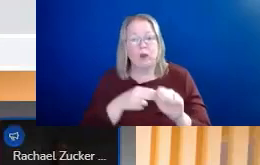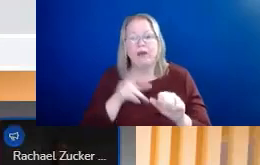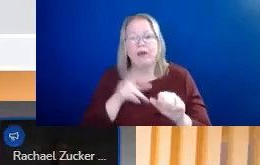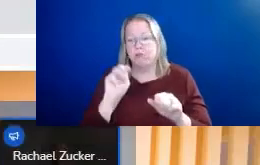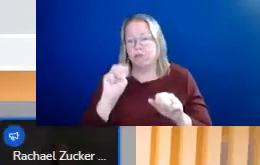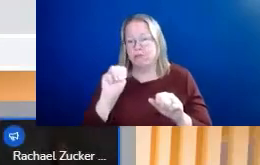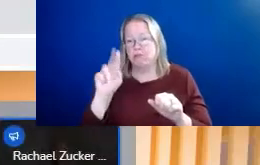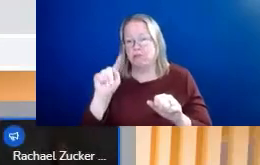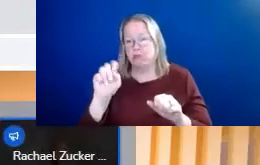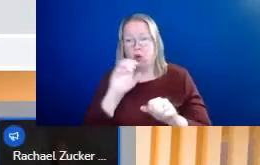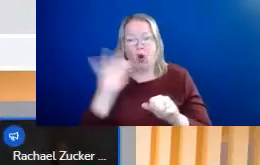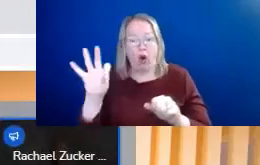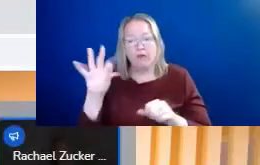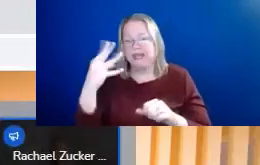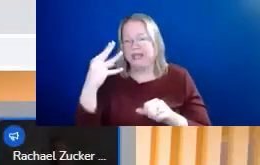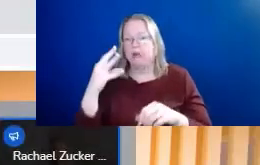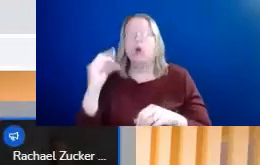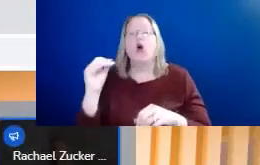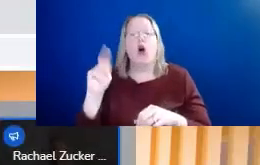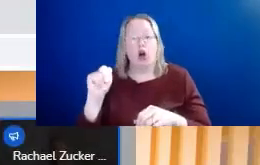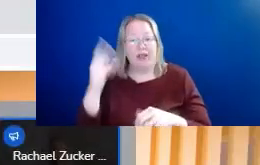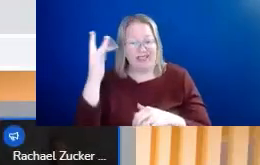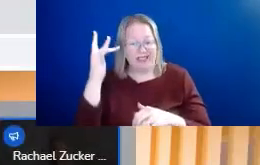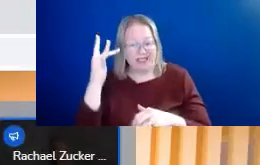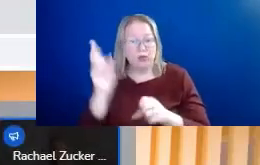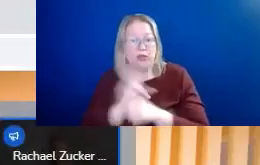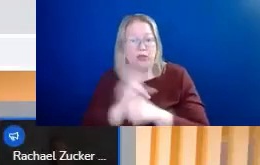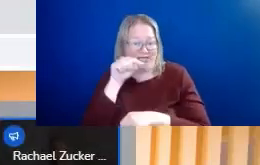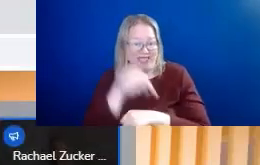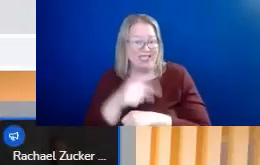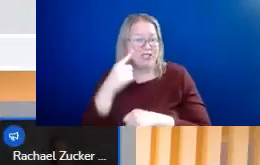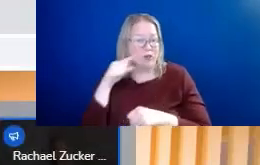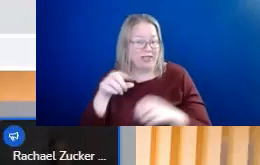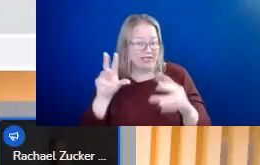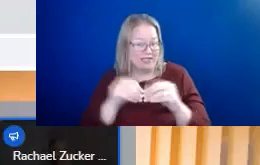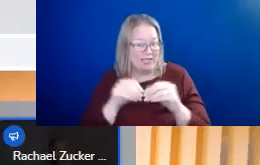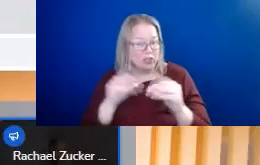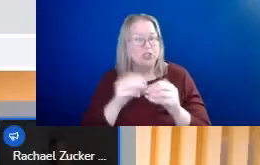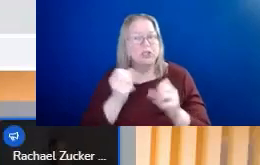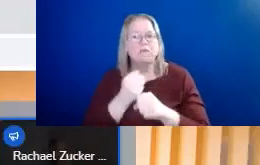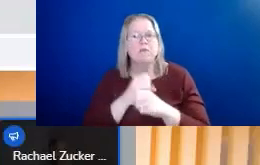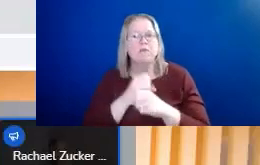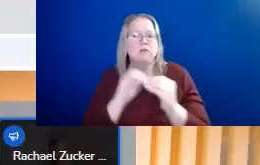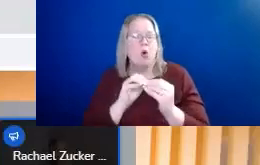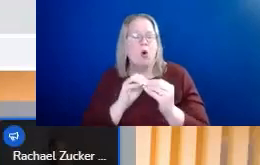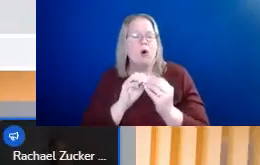12:27:55 and that is why we are using this platform for these sessions. It creates a more intimate 12:27:58 setting where everybody can be